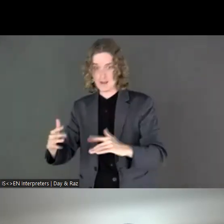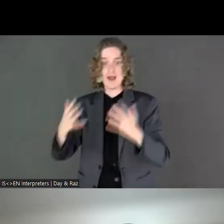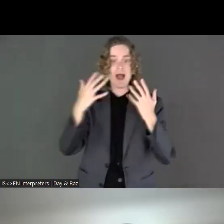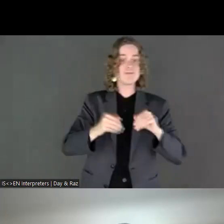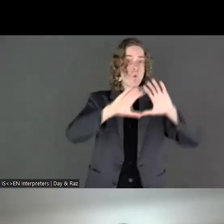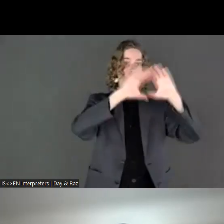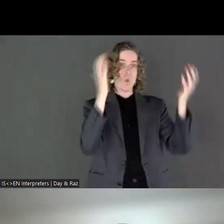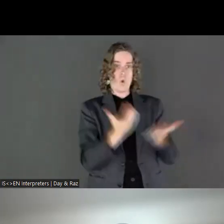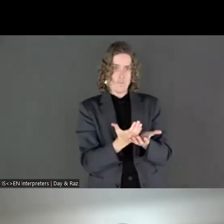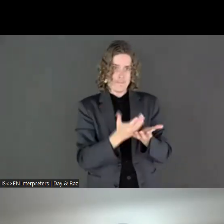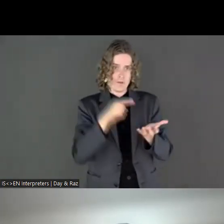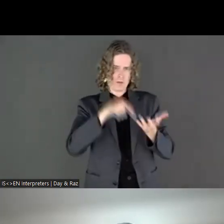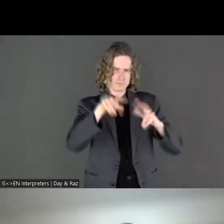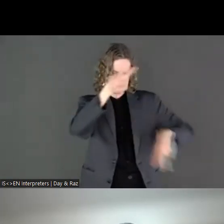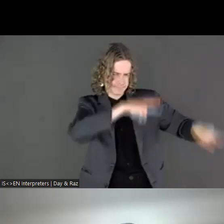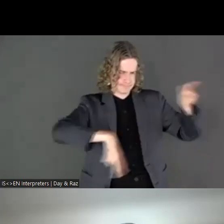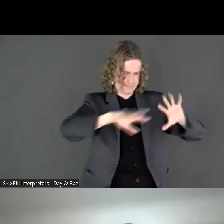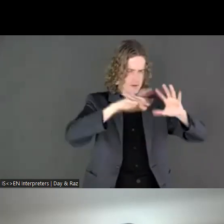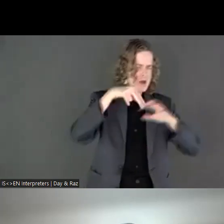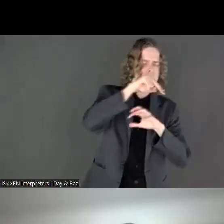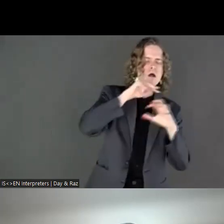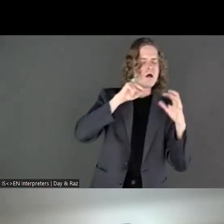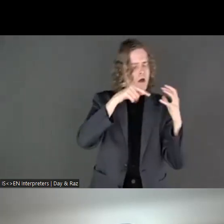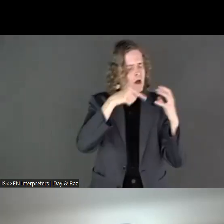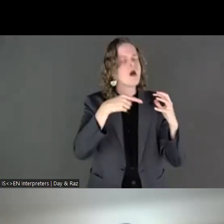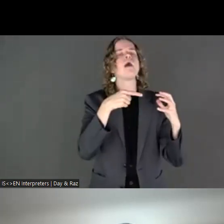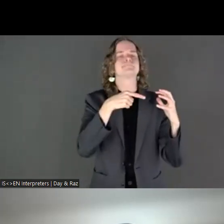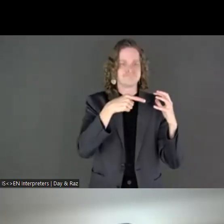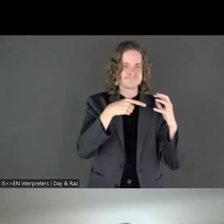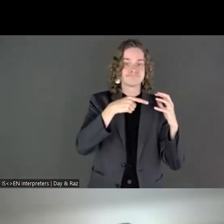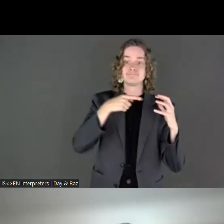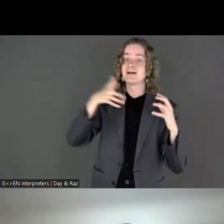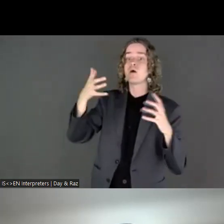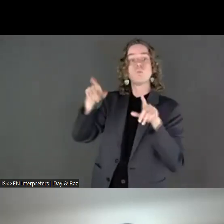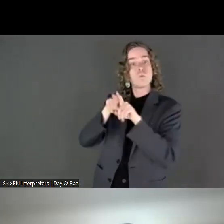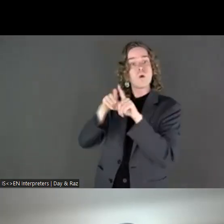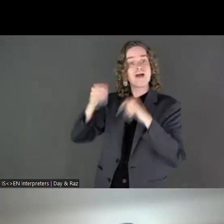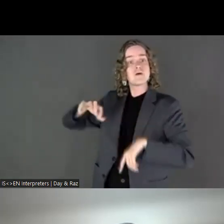for the local op eds, we do have a commitment that we are supposed to ensure that the percentage of